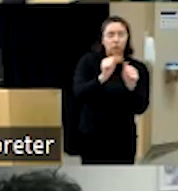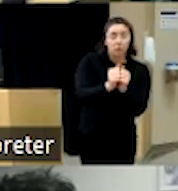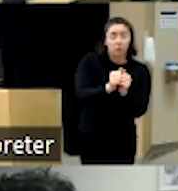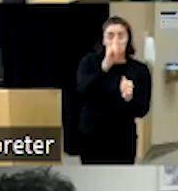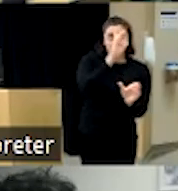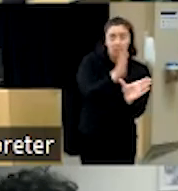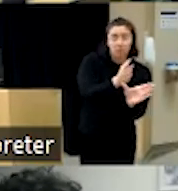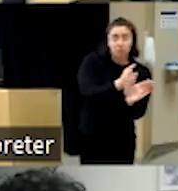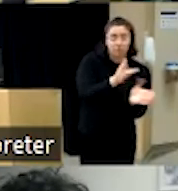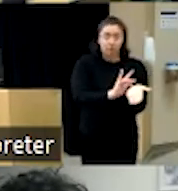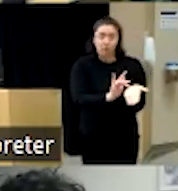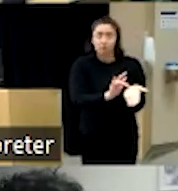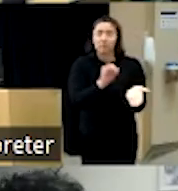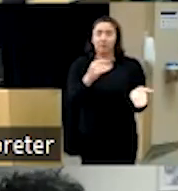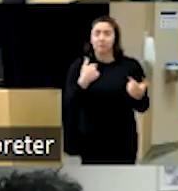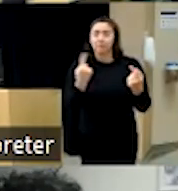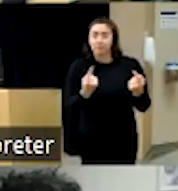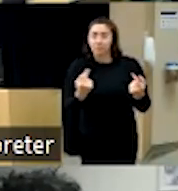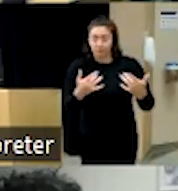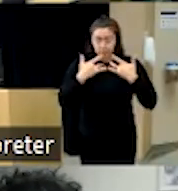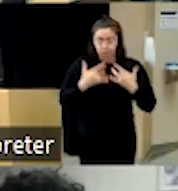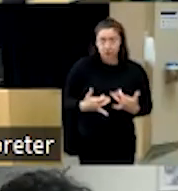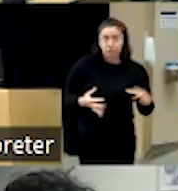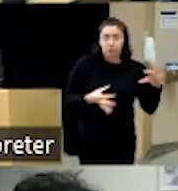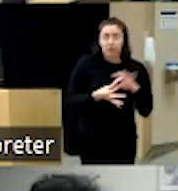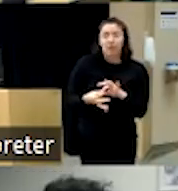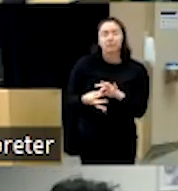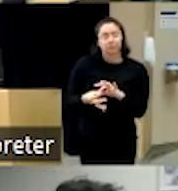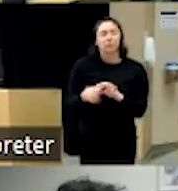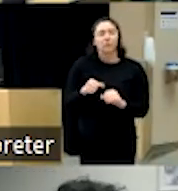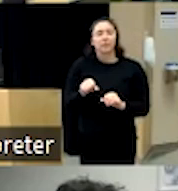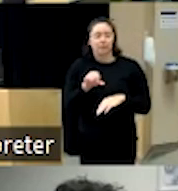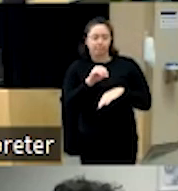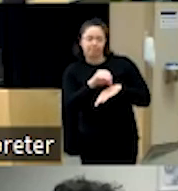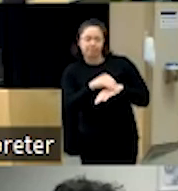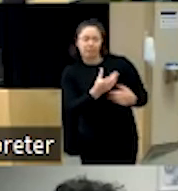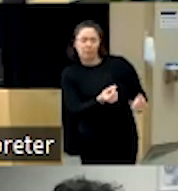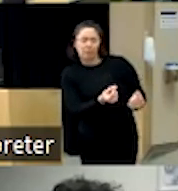whenever we have a question or a problem here we can consult those um and the goal is to do